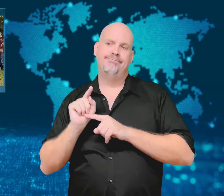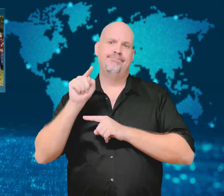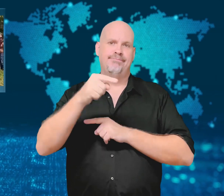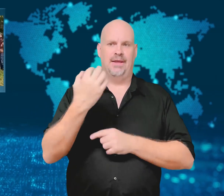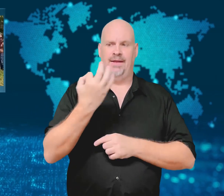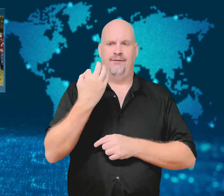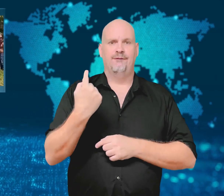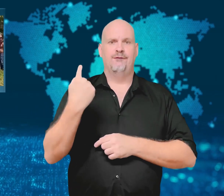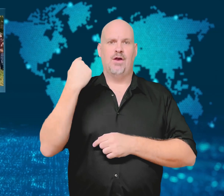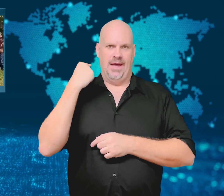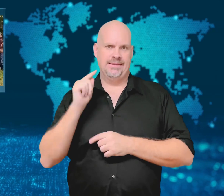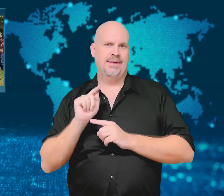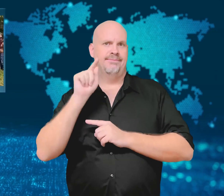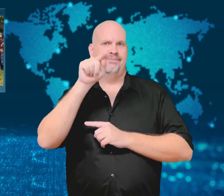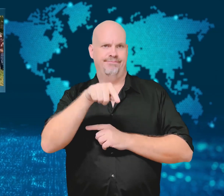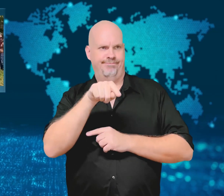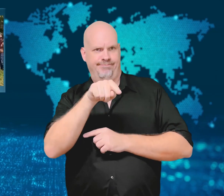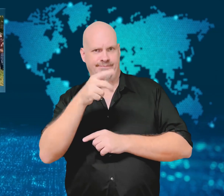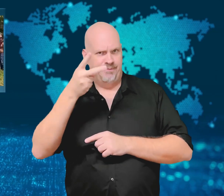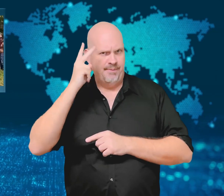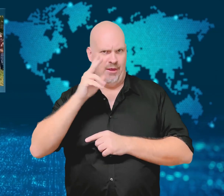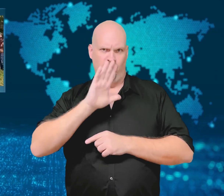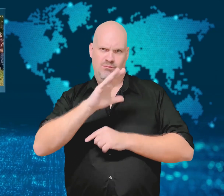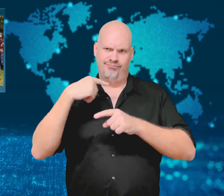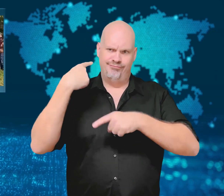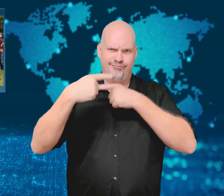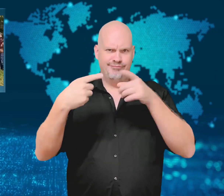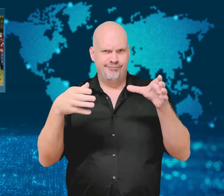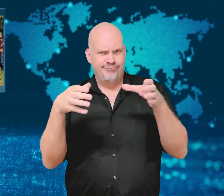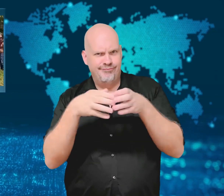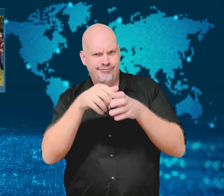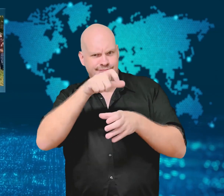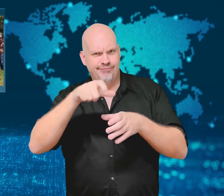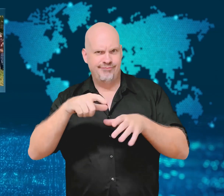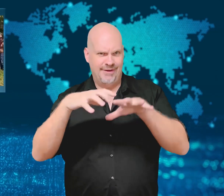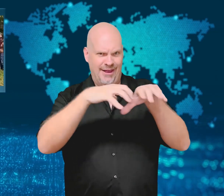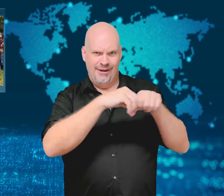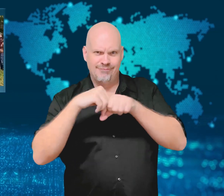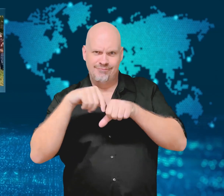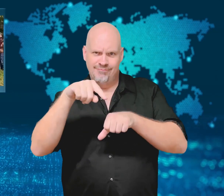and sick people on the boat that needed care.